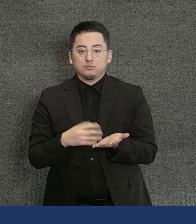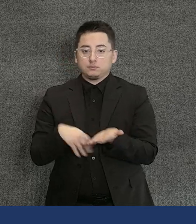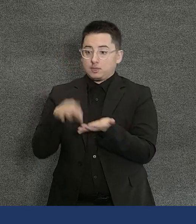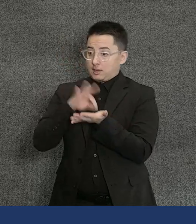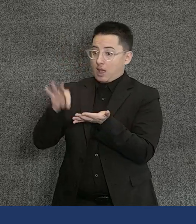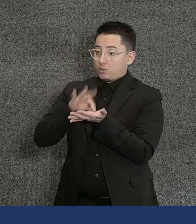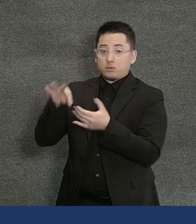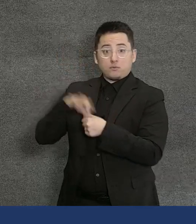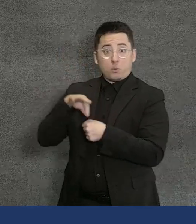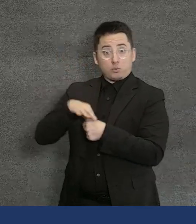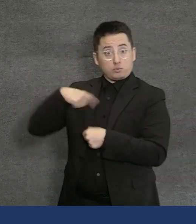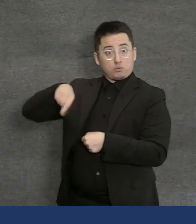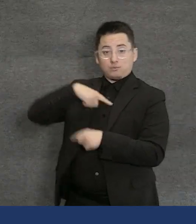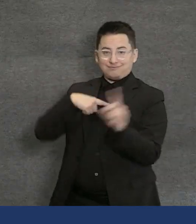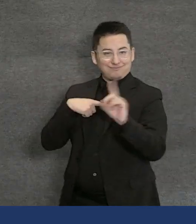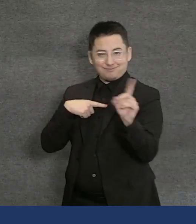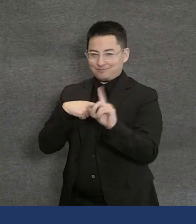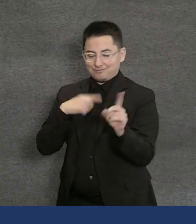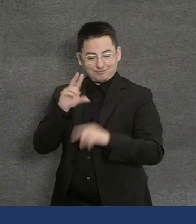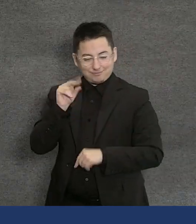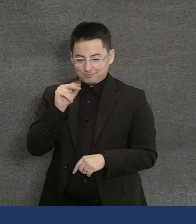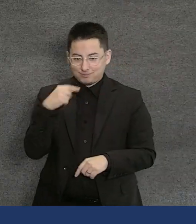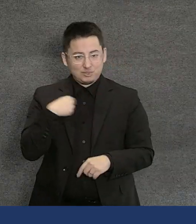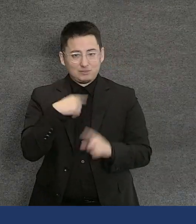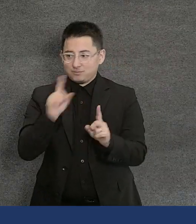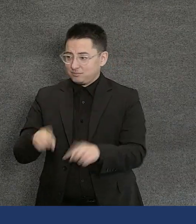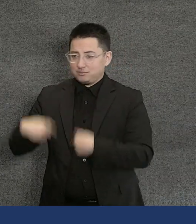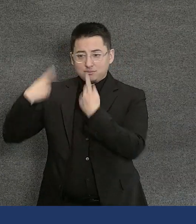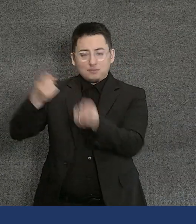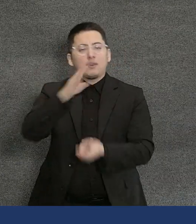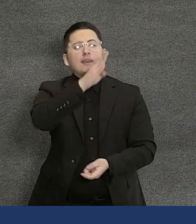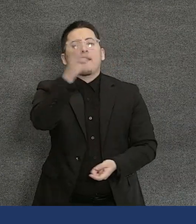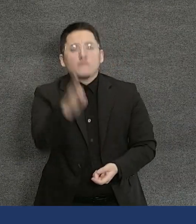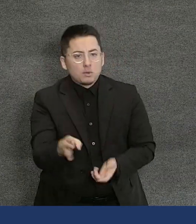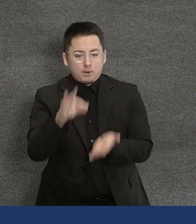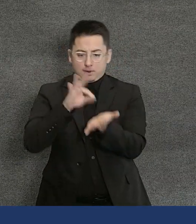We never have. We probably never will. Vote counting happens in thousands